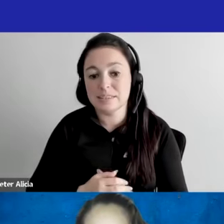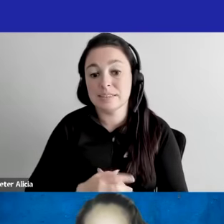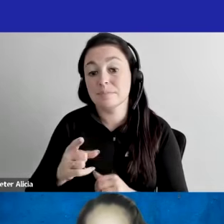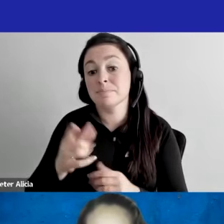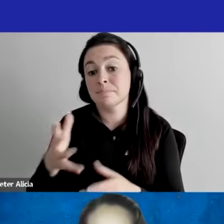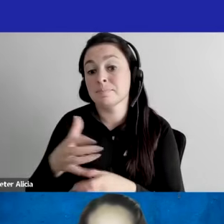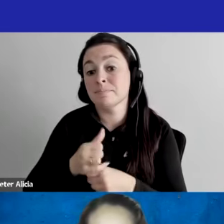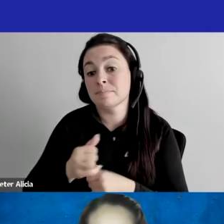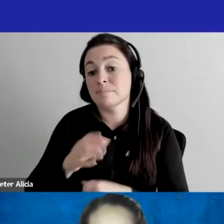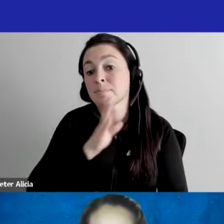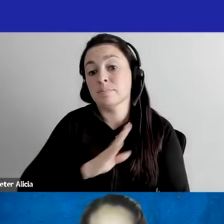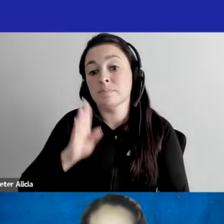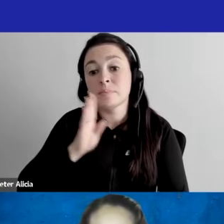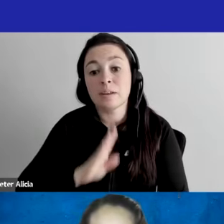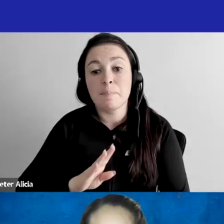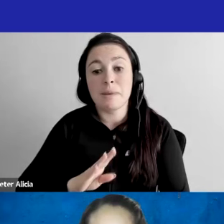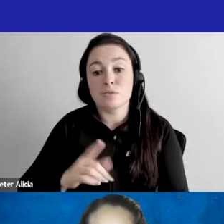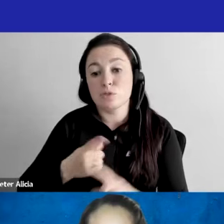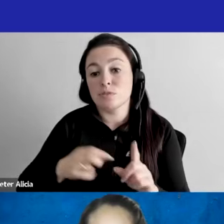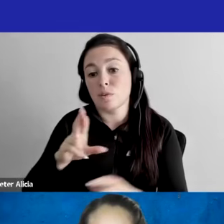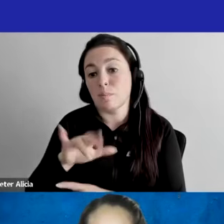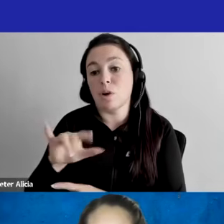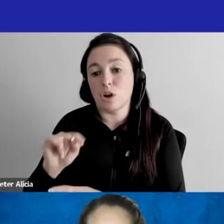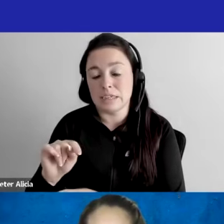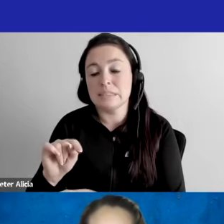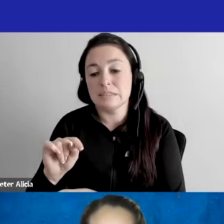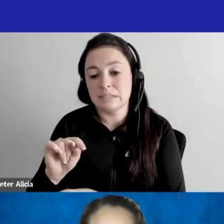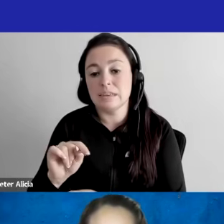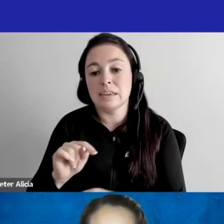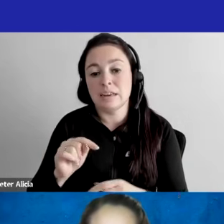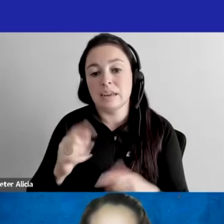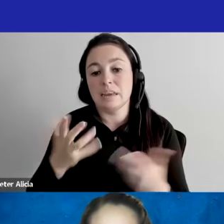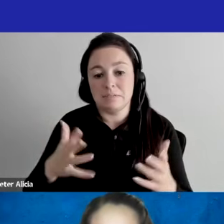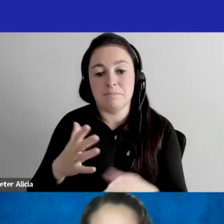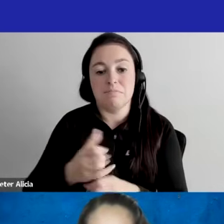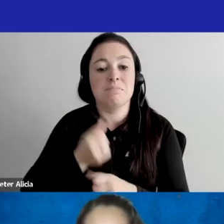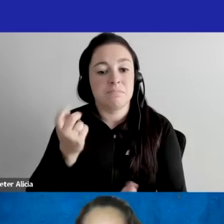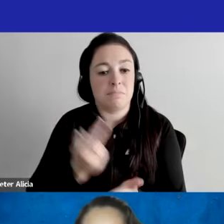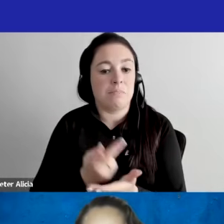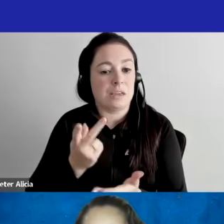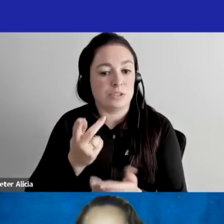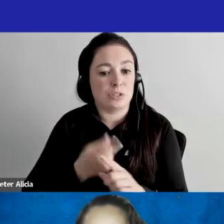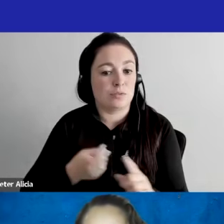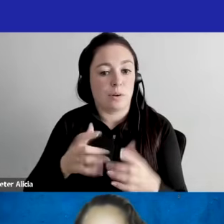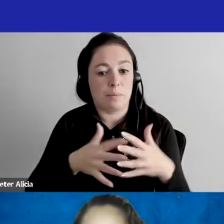from Rochester Institute of Technology and has a master's from American University in Washington,